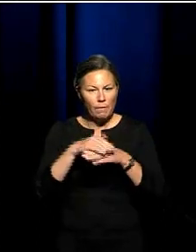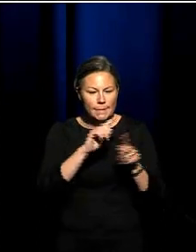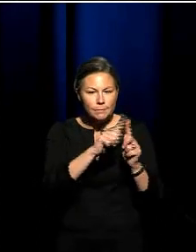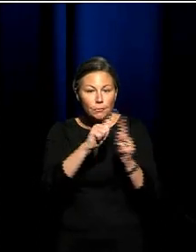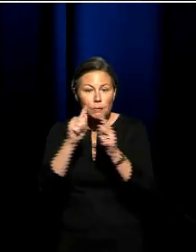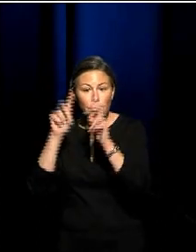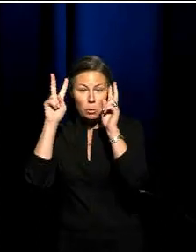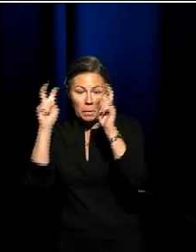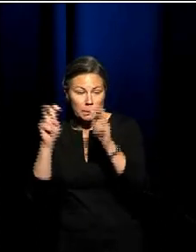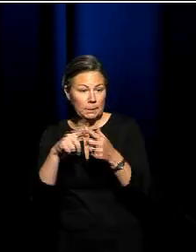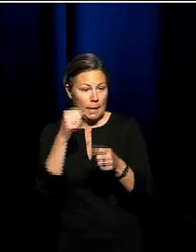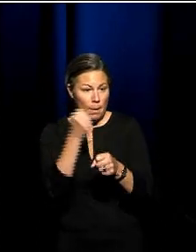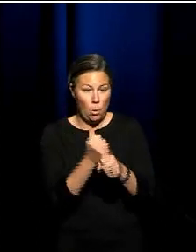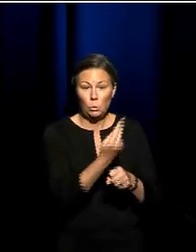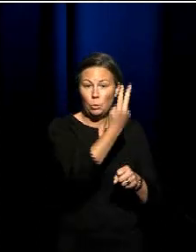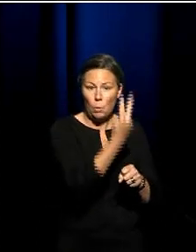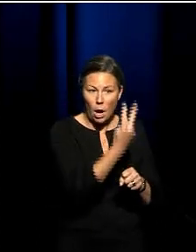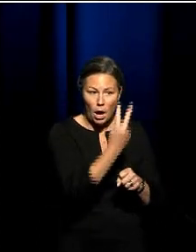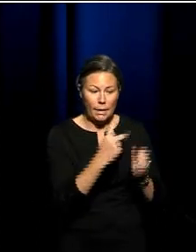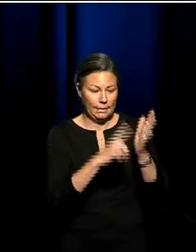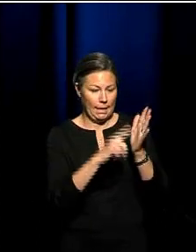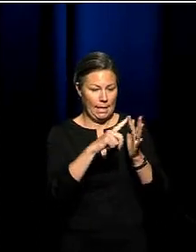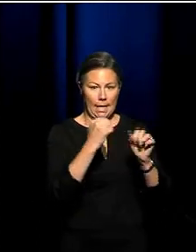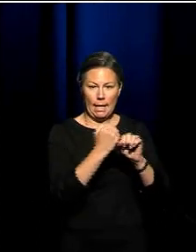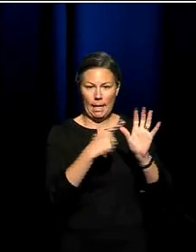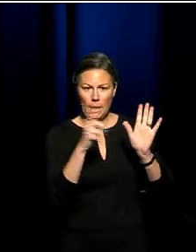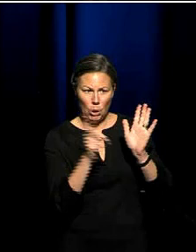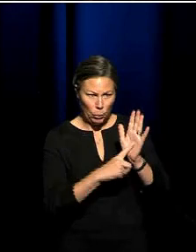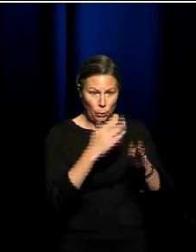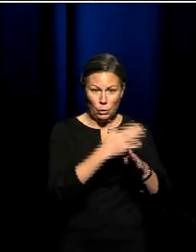criminal justice workshop in Melbourne earlier this month and two First Nations